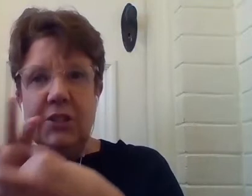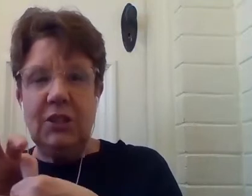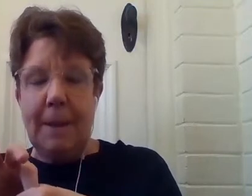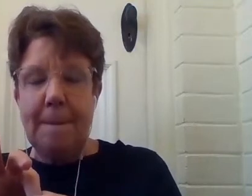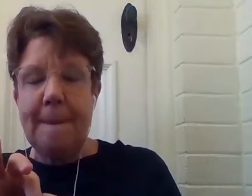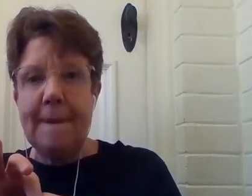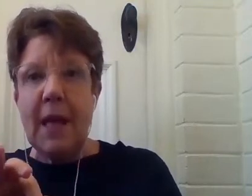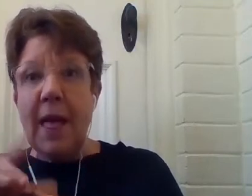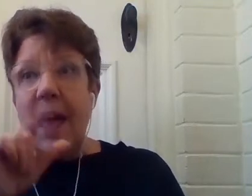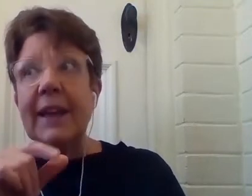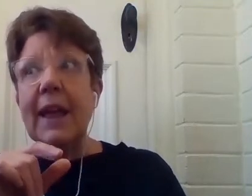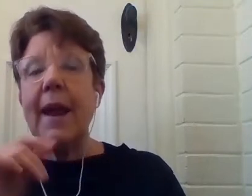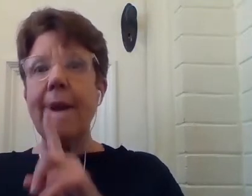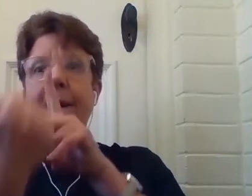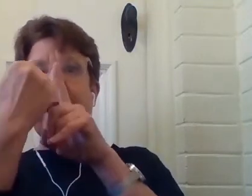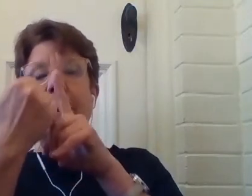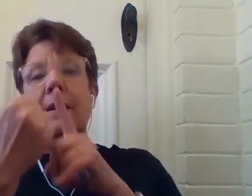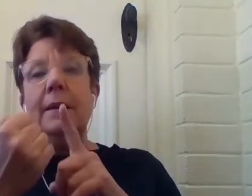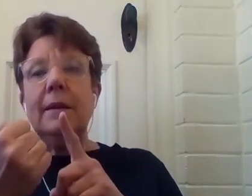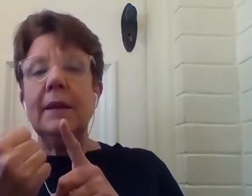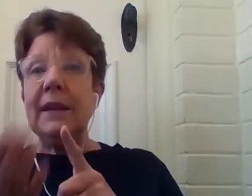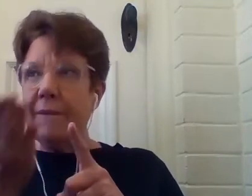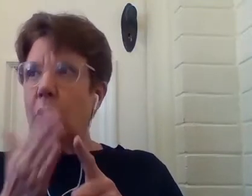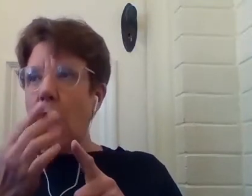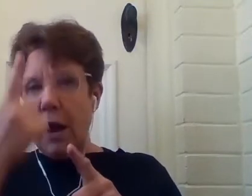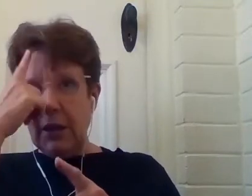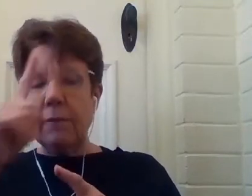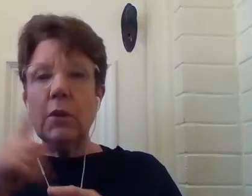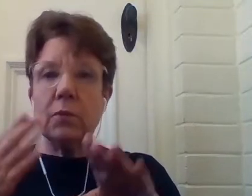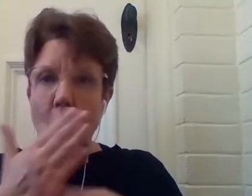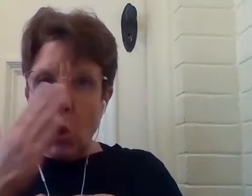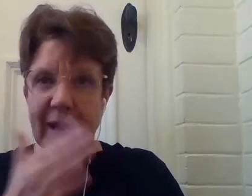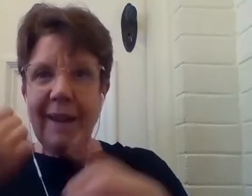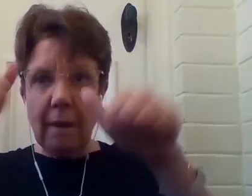bit of a tip about not only what's working but also who you could focus